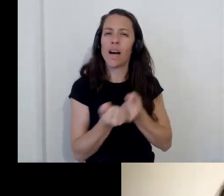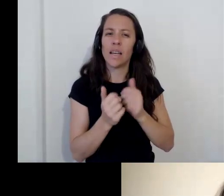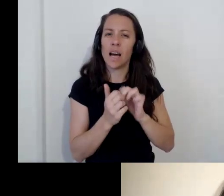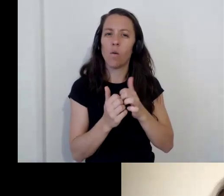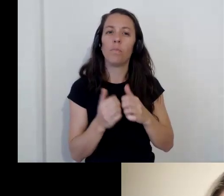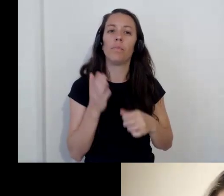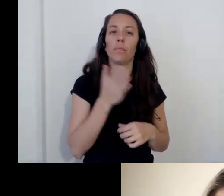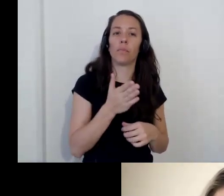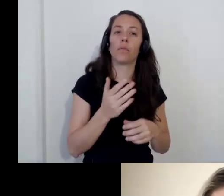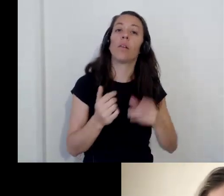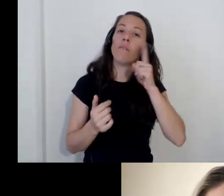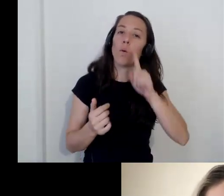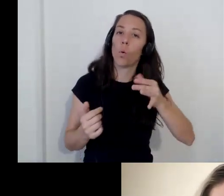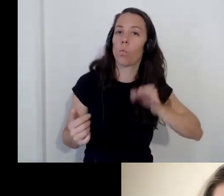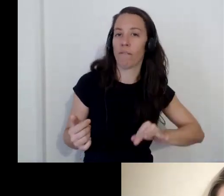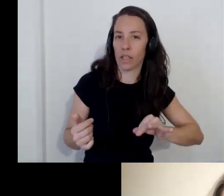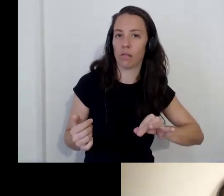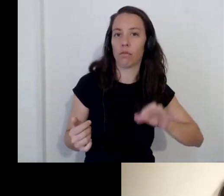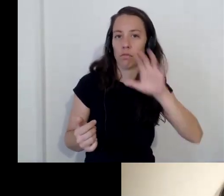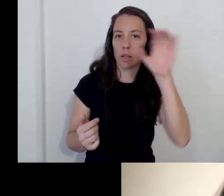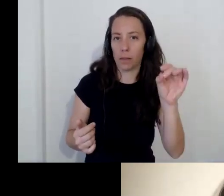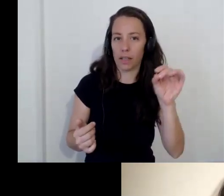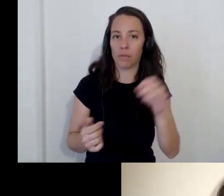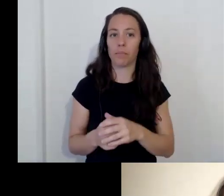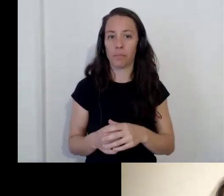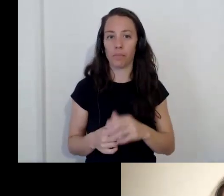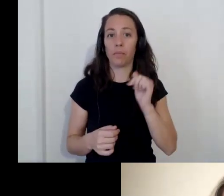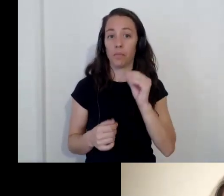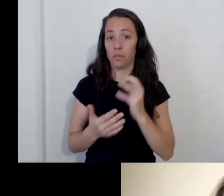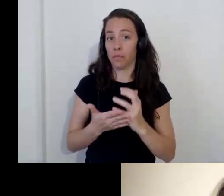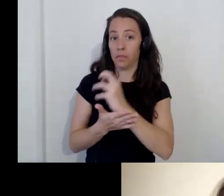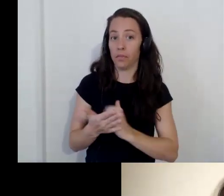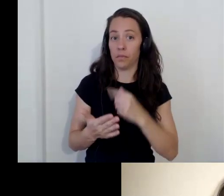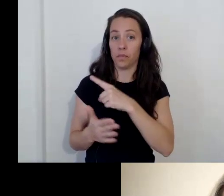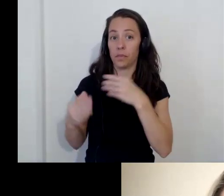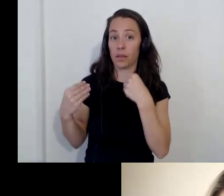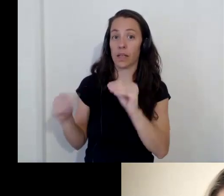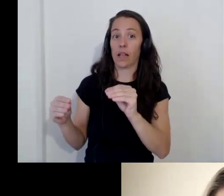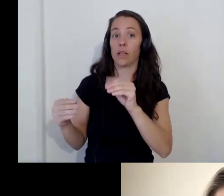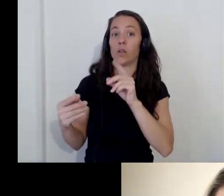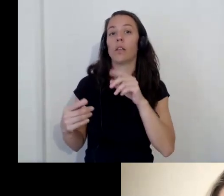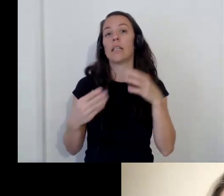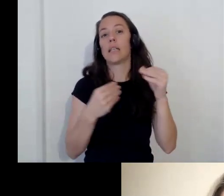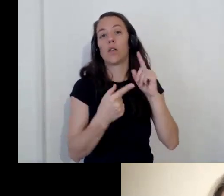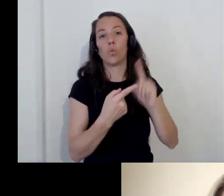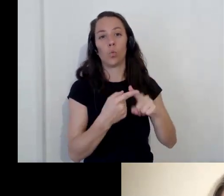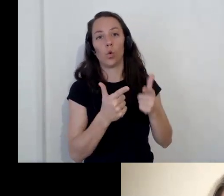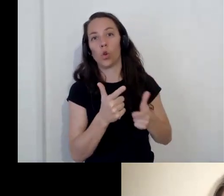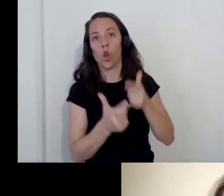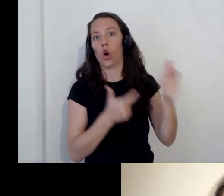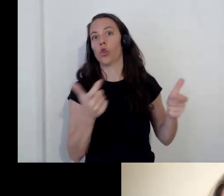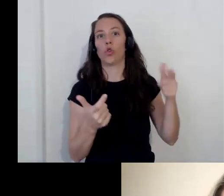We make money by selling into large corporations. We are also a venture backed company.